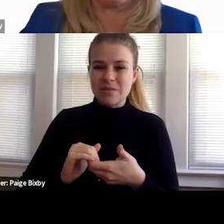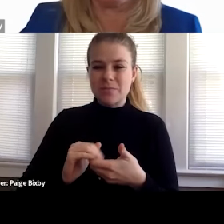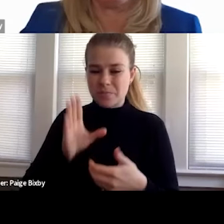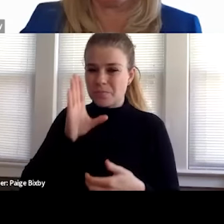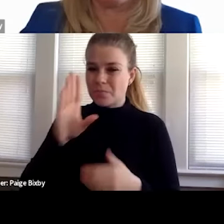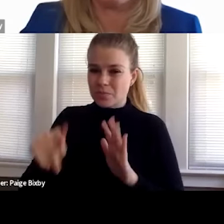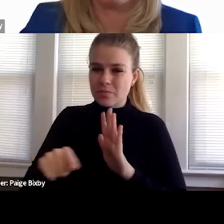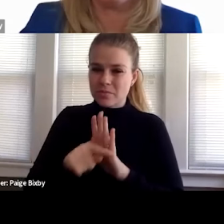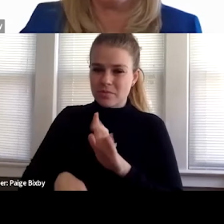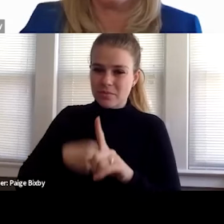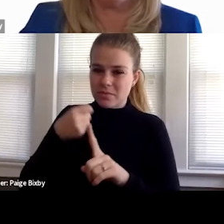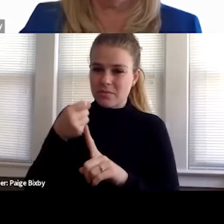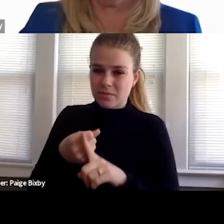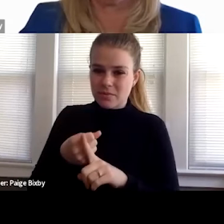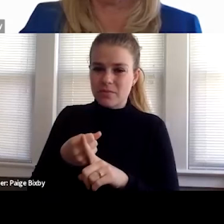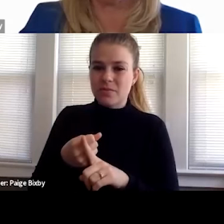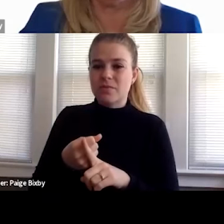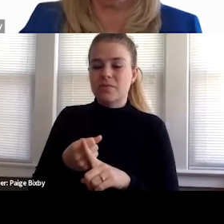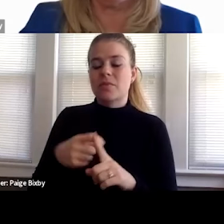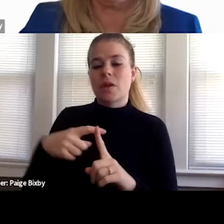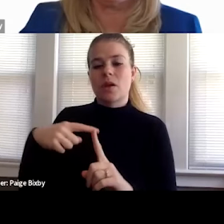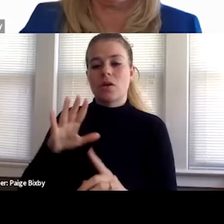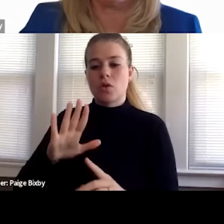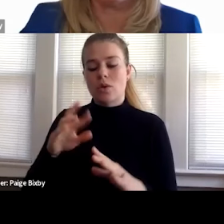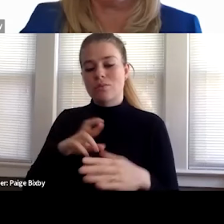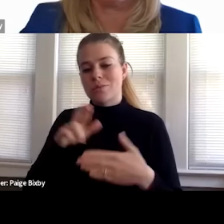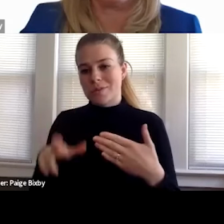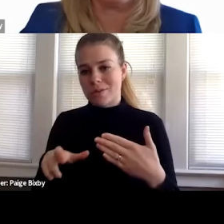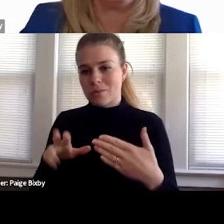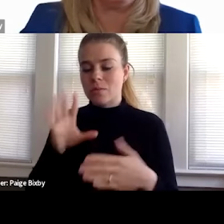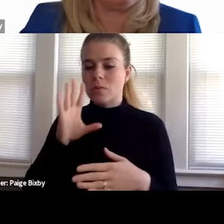to achieve positive outcomes and improve your referral flow.